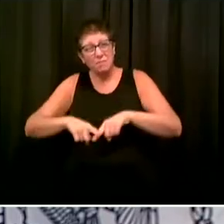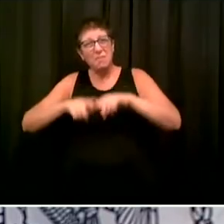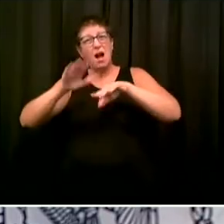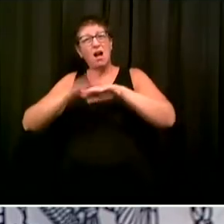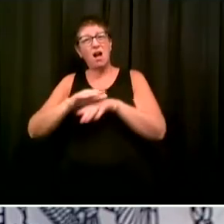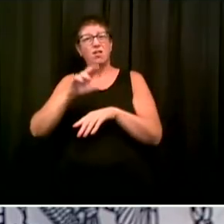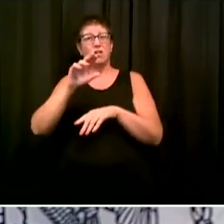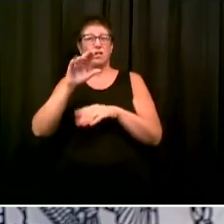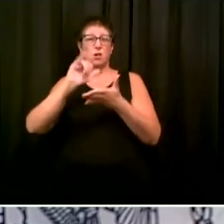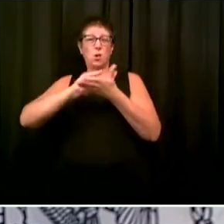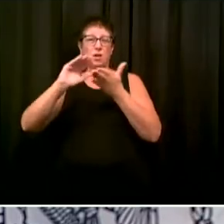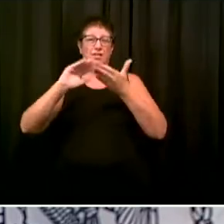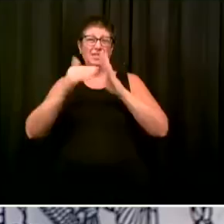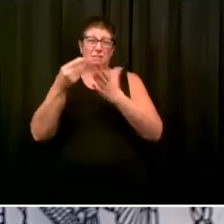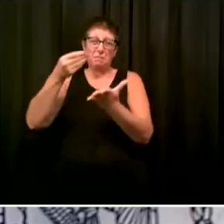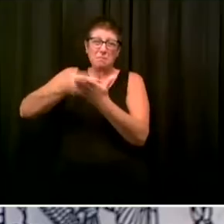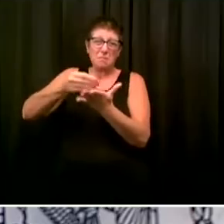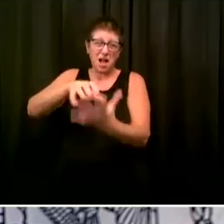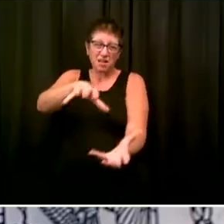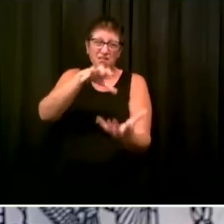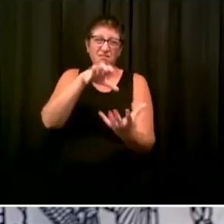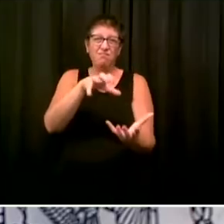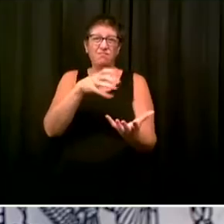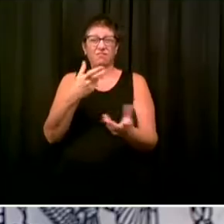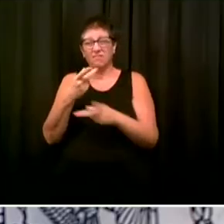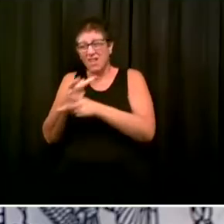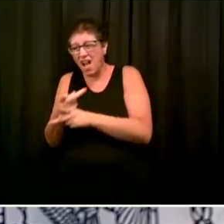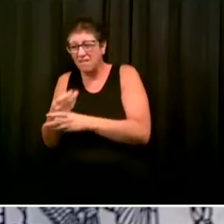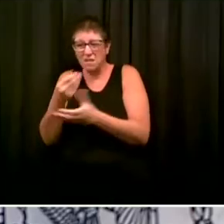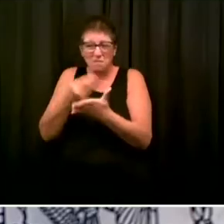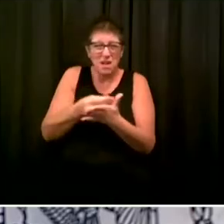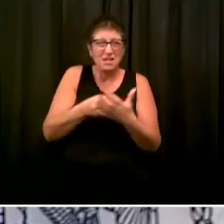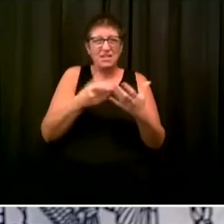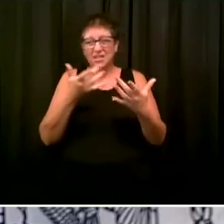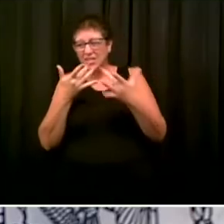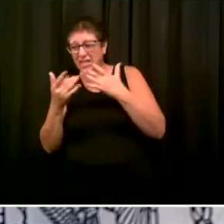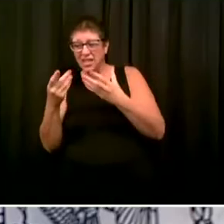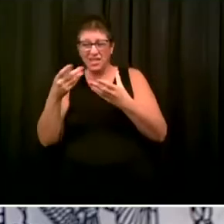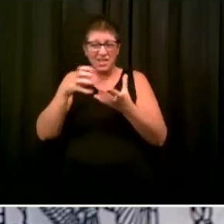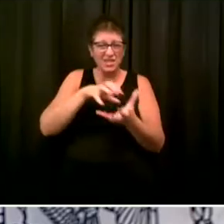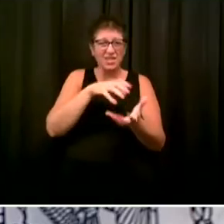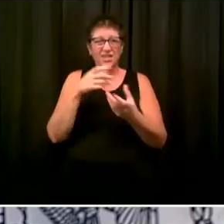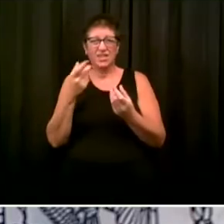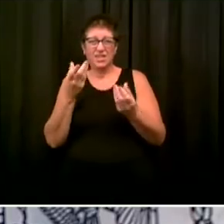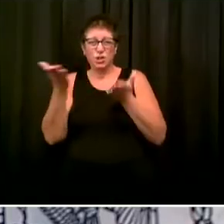THEY CAN TO KEEP GOING AND THEY DEPEND ON GOVERNMENT RESOURCE S,ALL OF THE SUPPORT